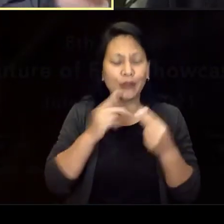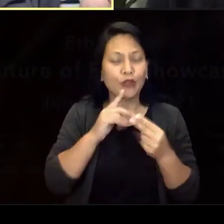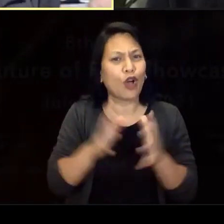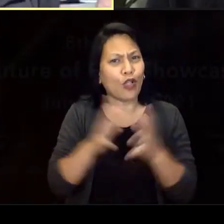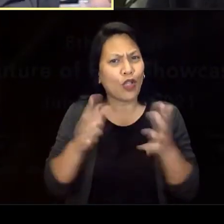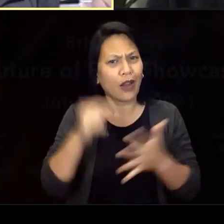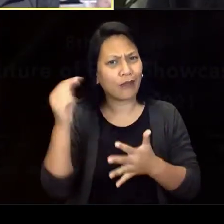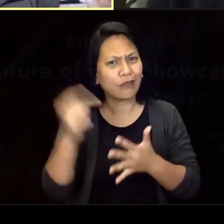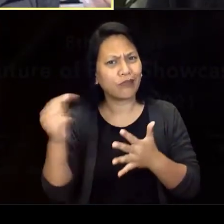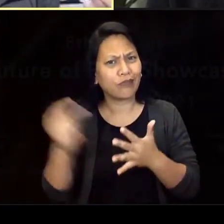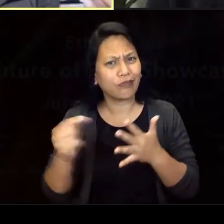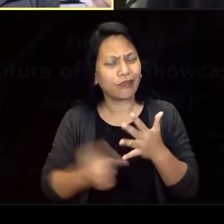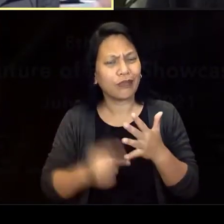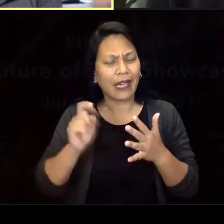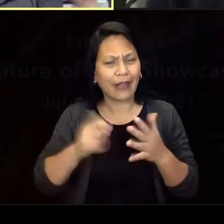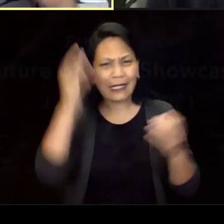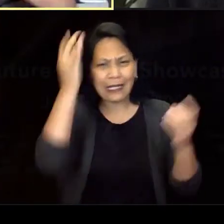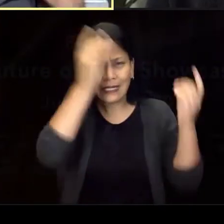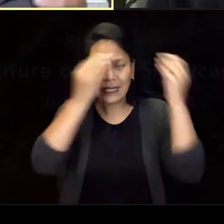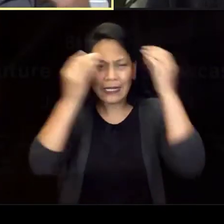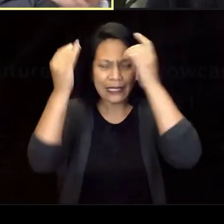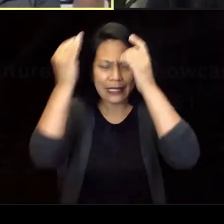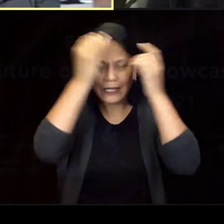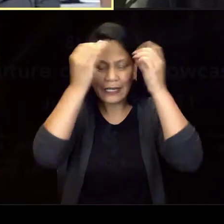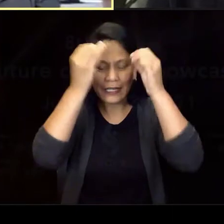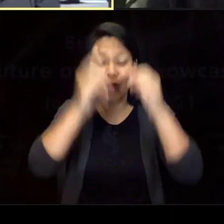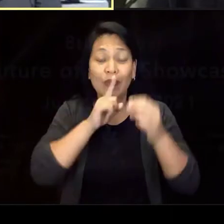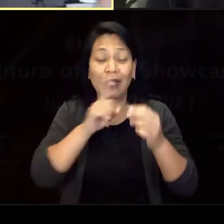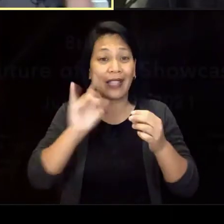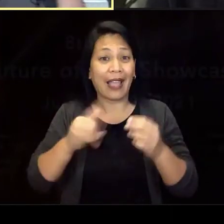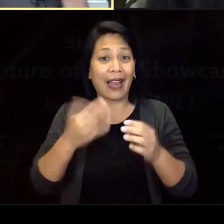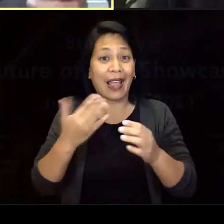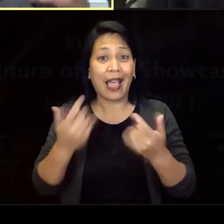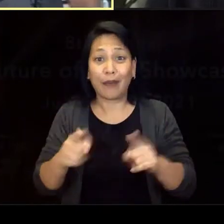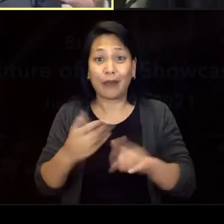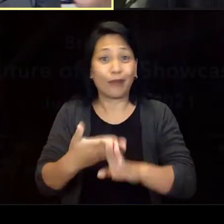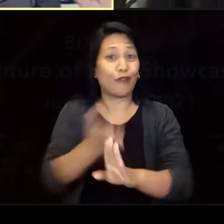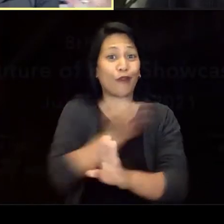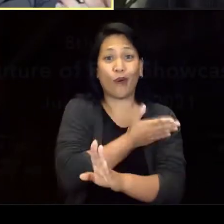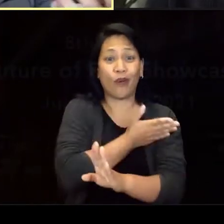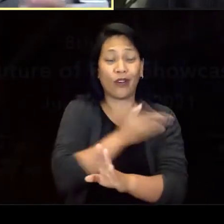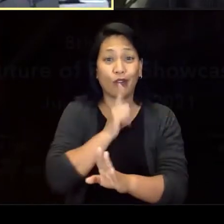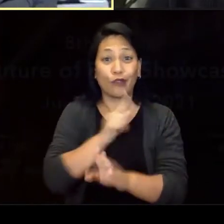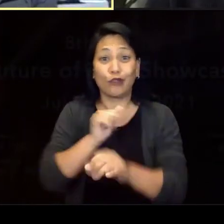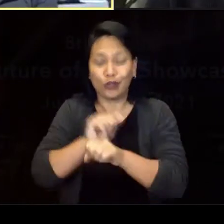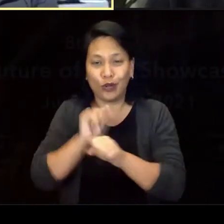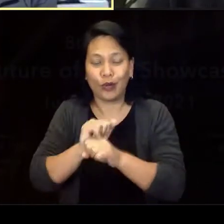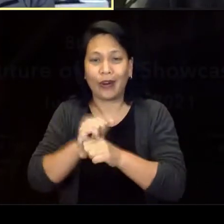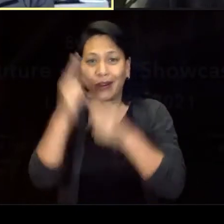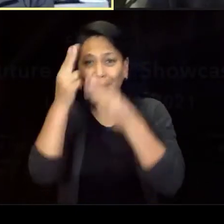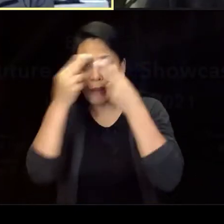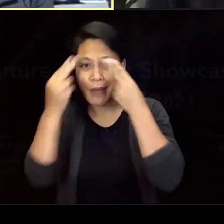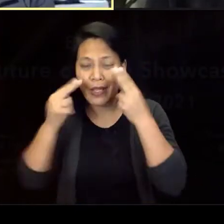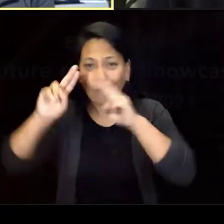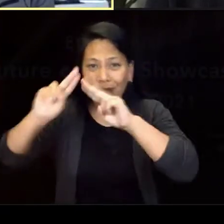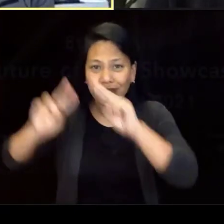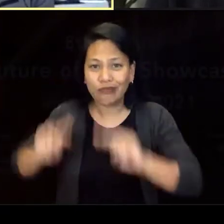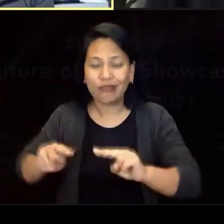consider in the behind the scenes that isn't just putting makeup on someone's face to kind of create